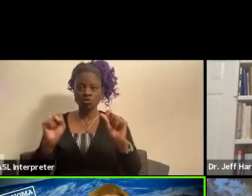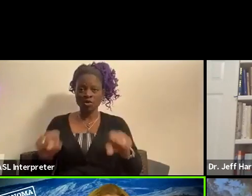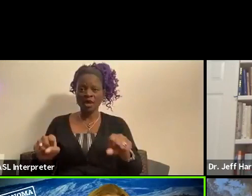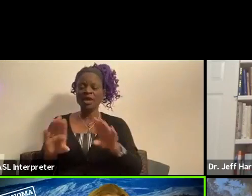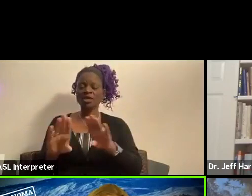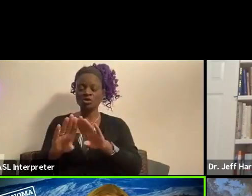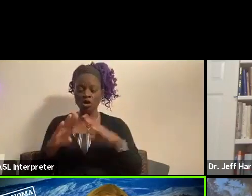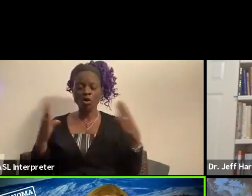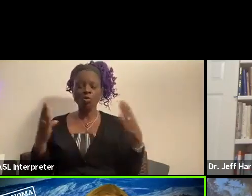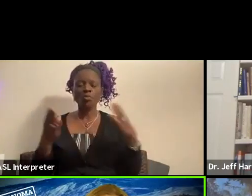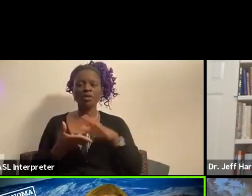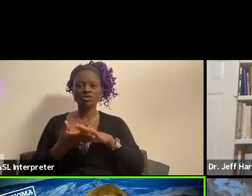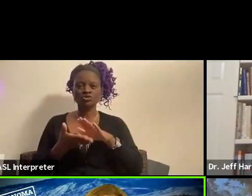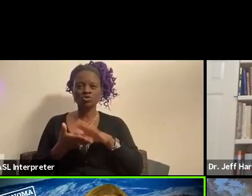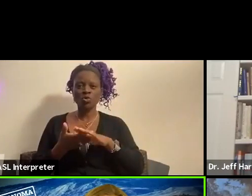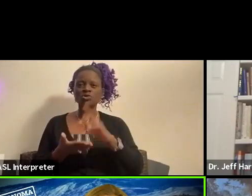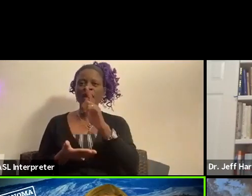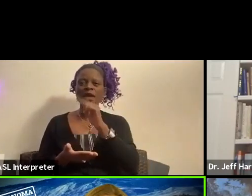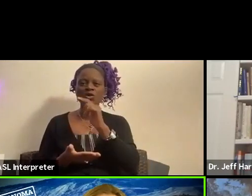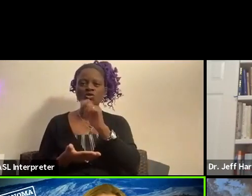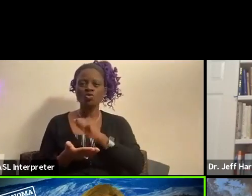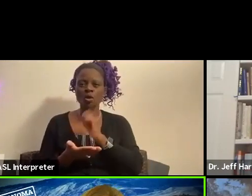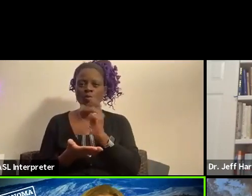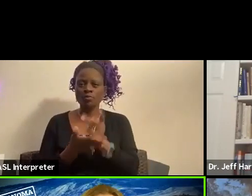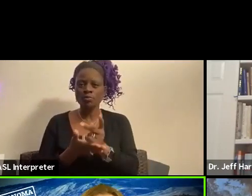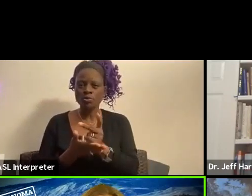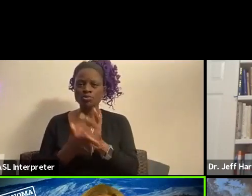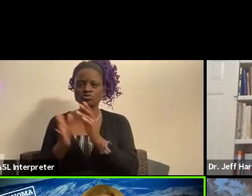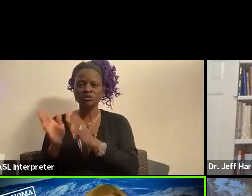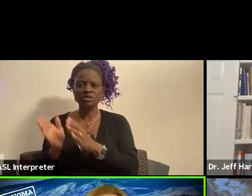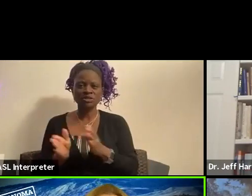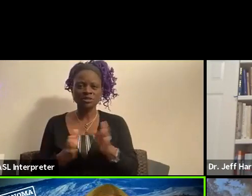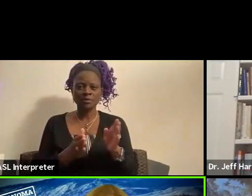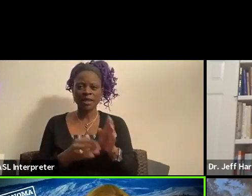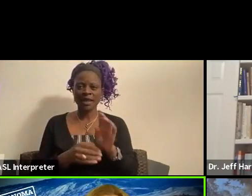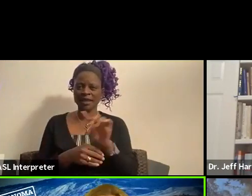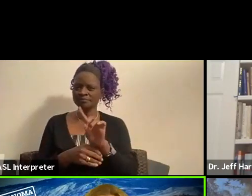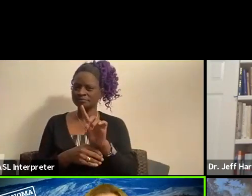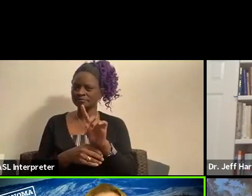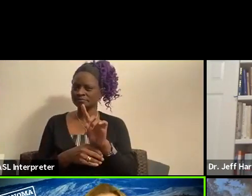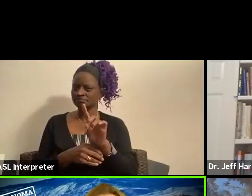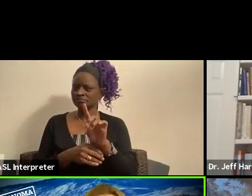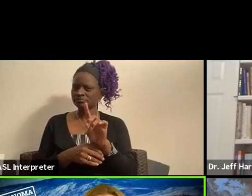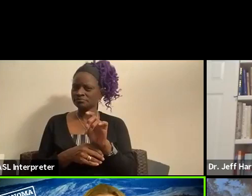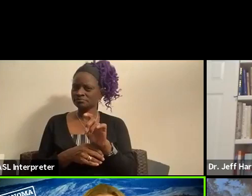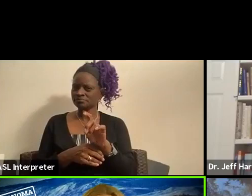safety plans that each school needs to have and which Dr. Harrington mentioned that there's not just one plan right there, multiple plans that